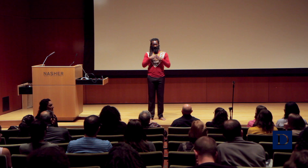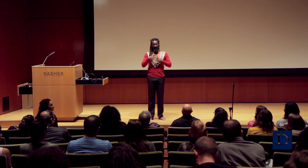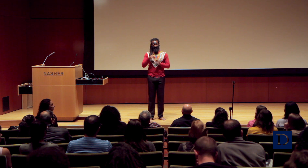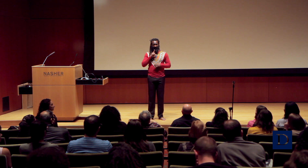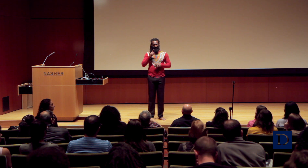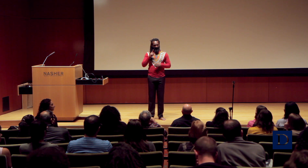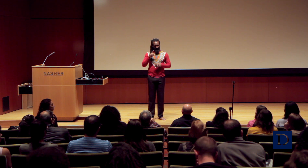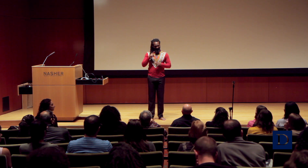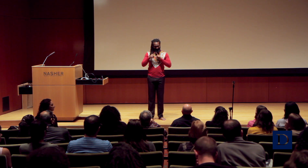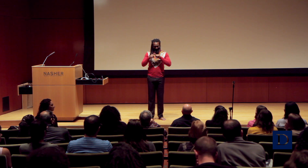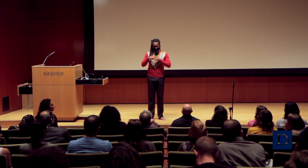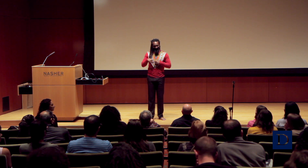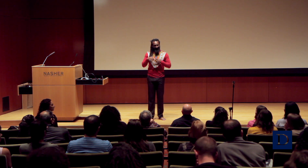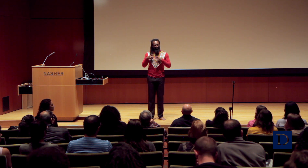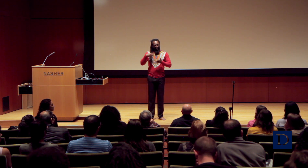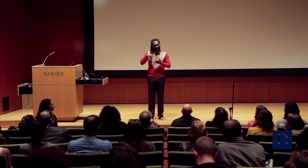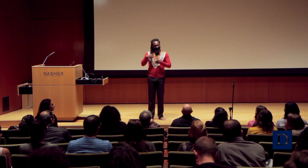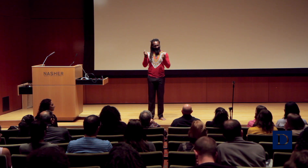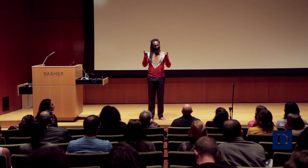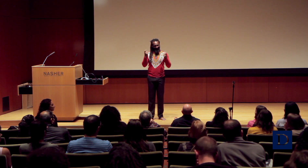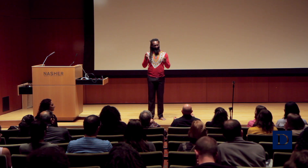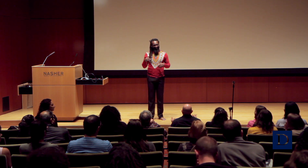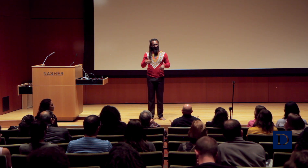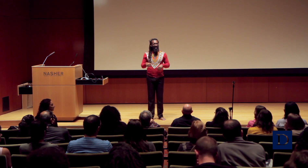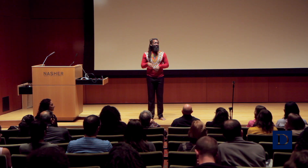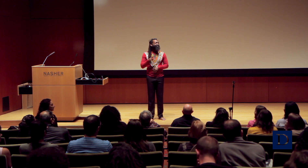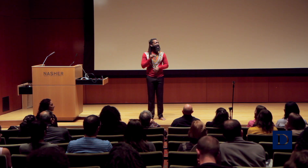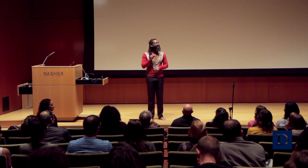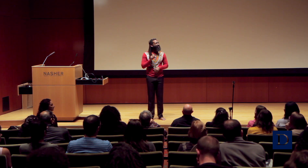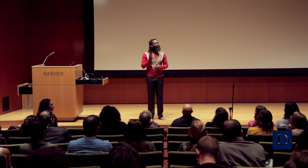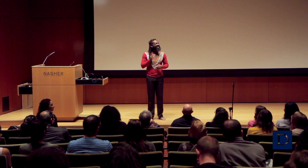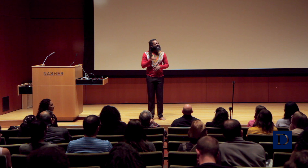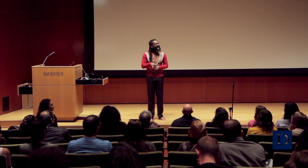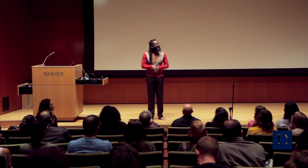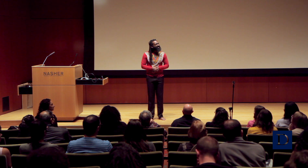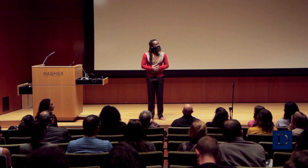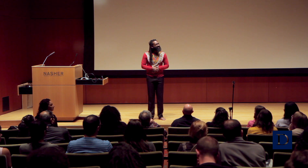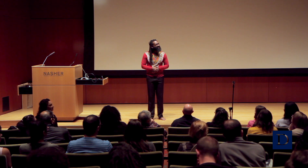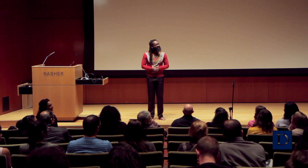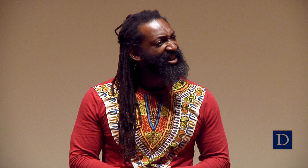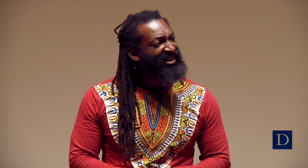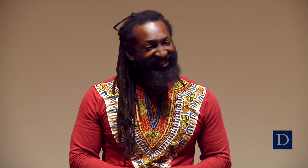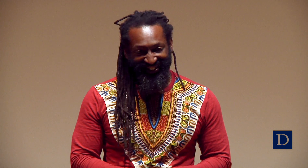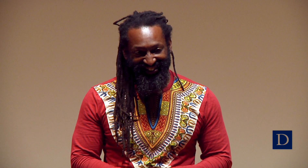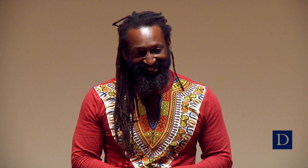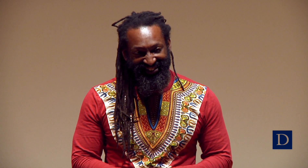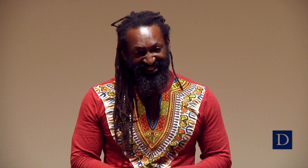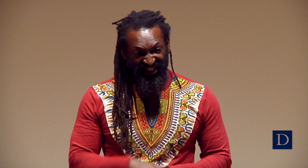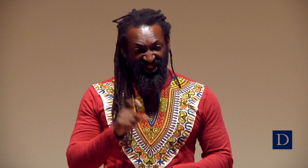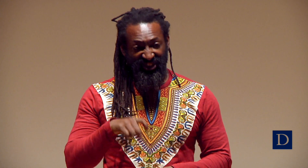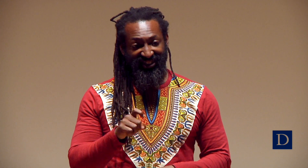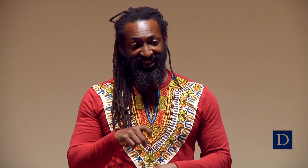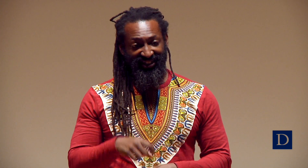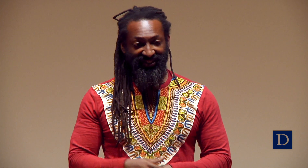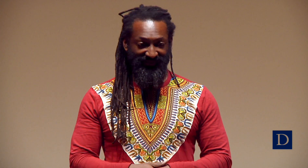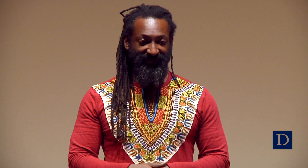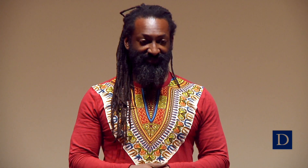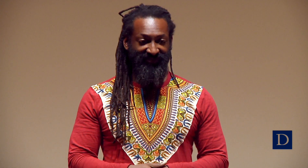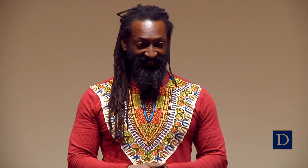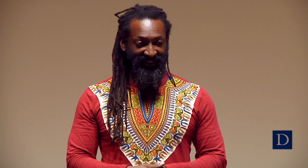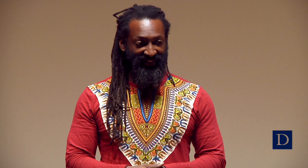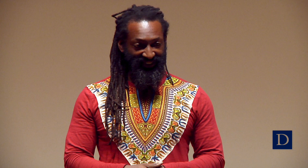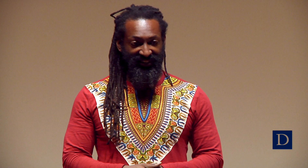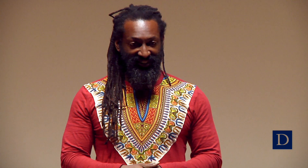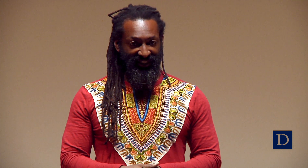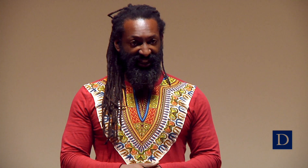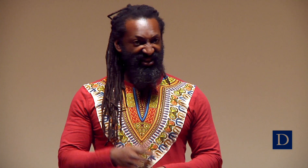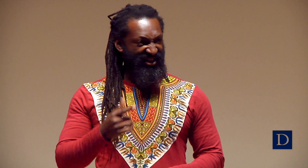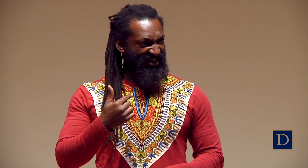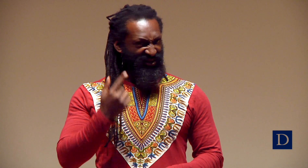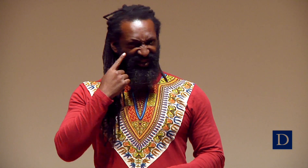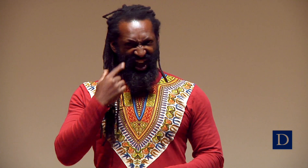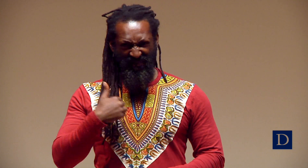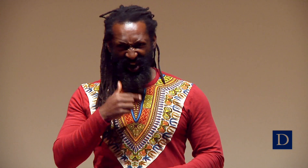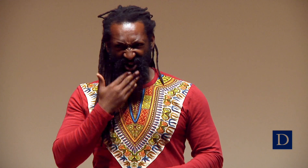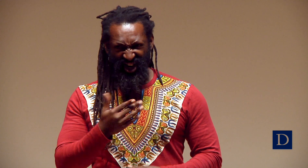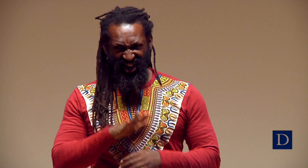Have I ever come to the American Dance Festival here? I haven’t. I haven’t, when is it? I should.